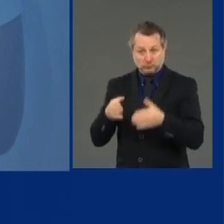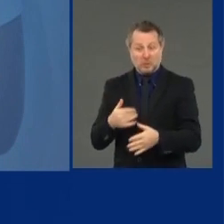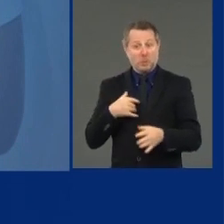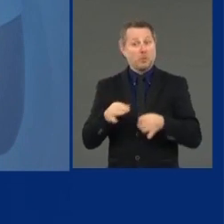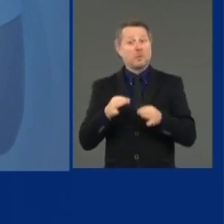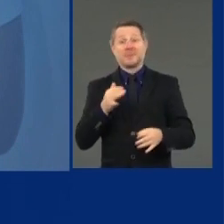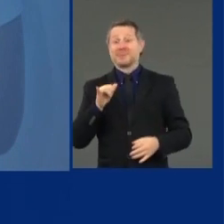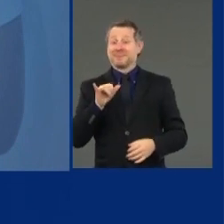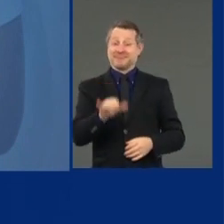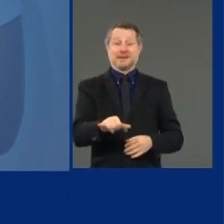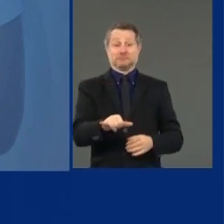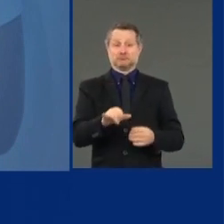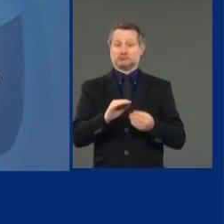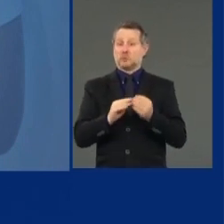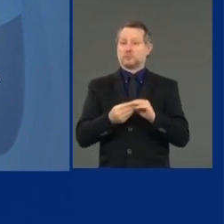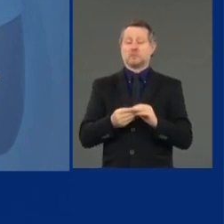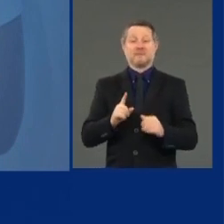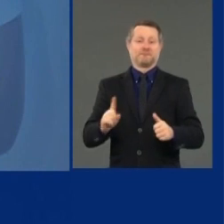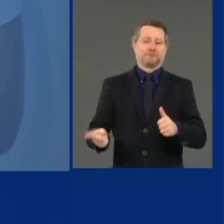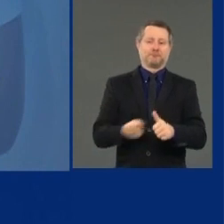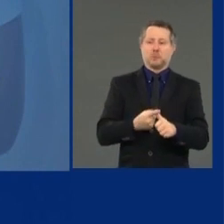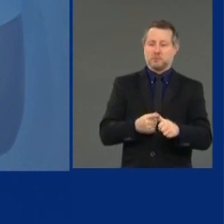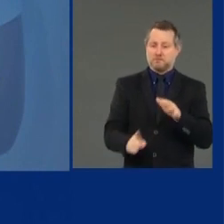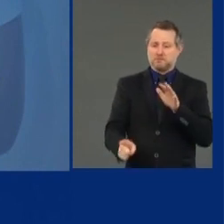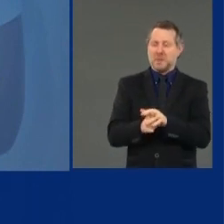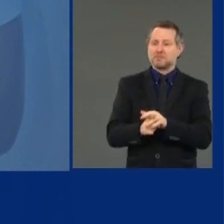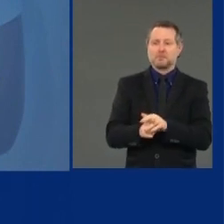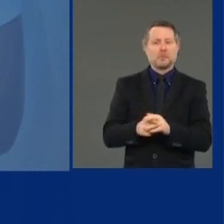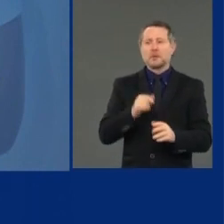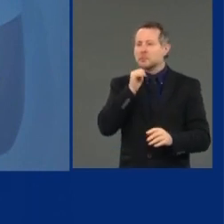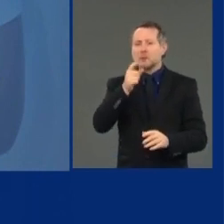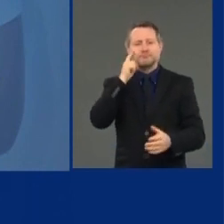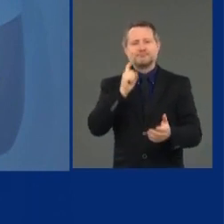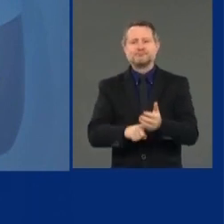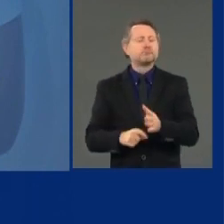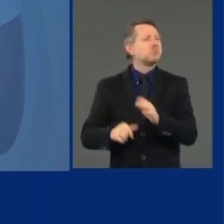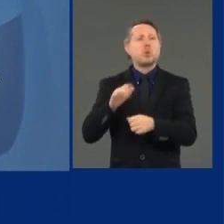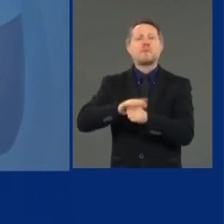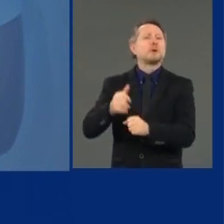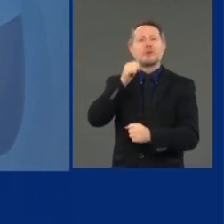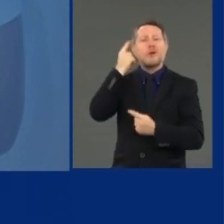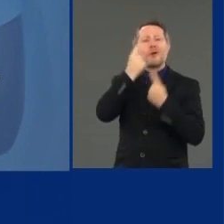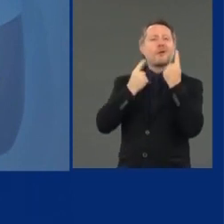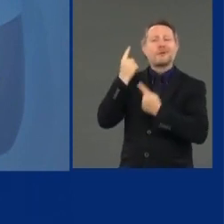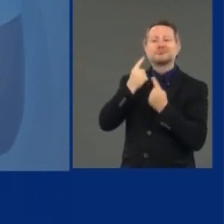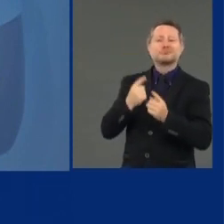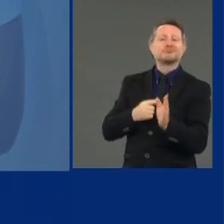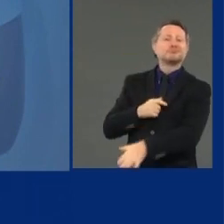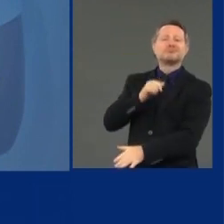I BELIEVE AND I'VE SAID THIS FROM THE START, THIS DID NOT